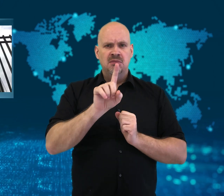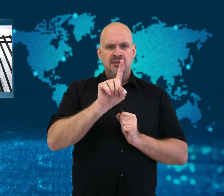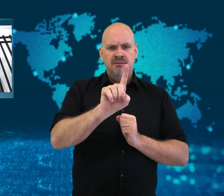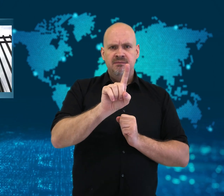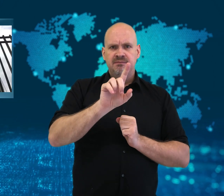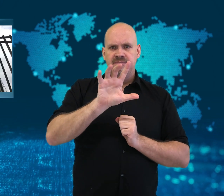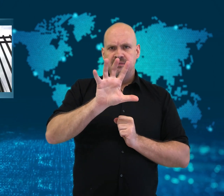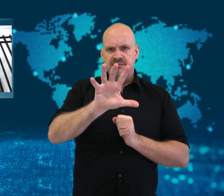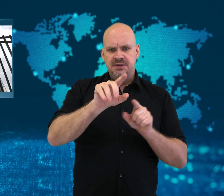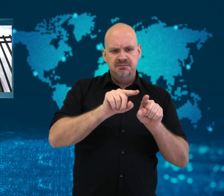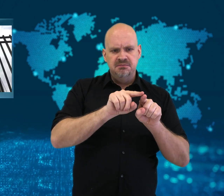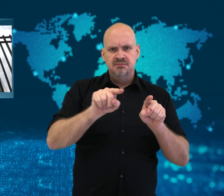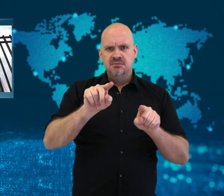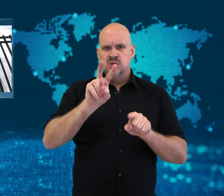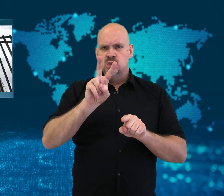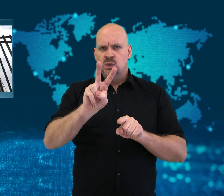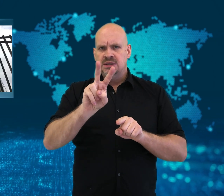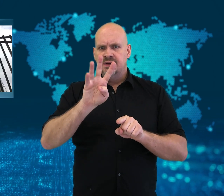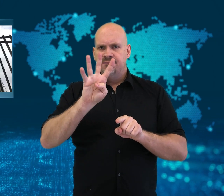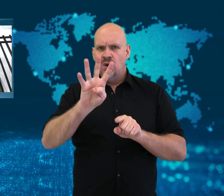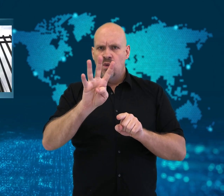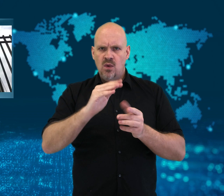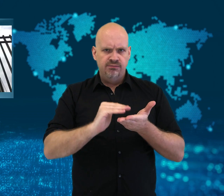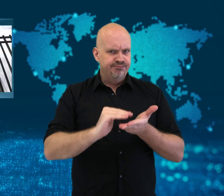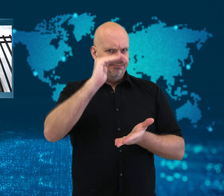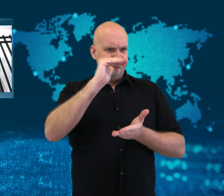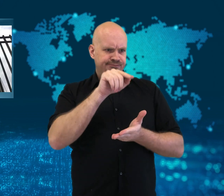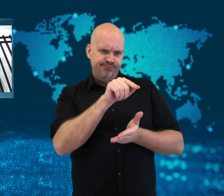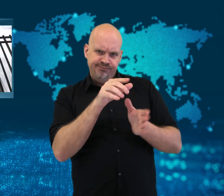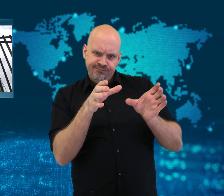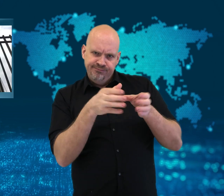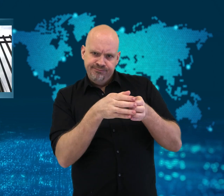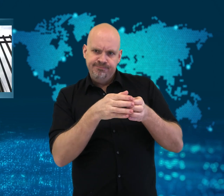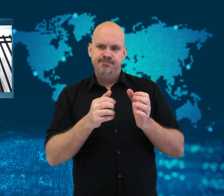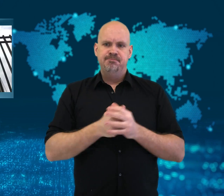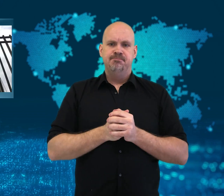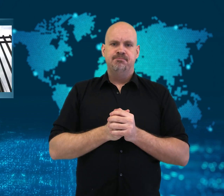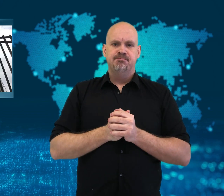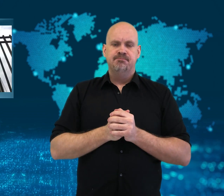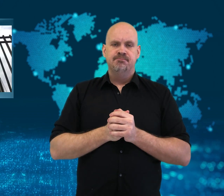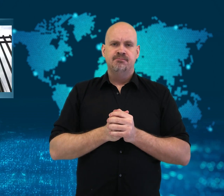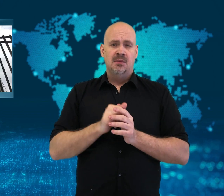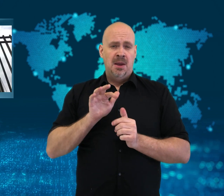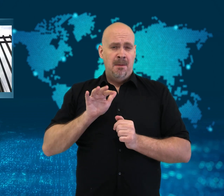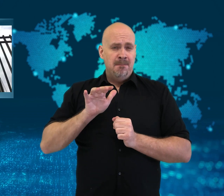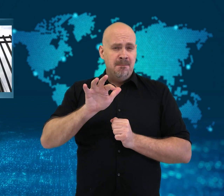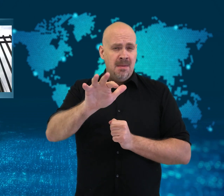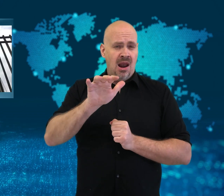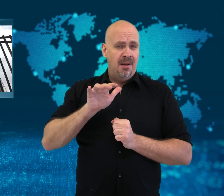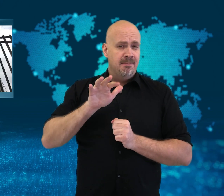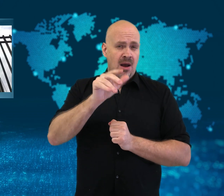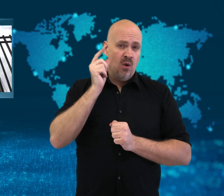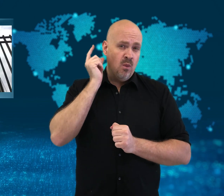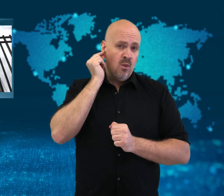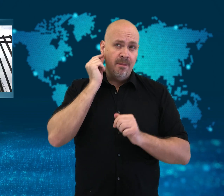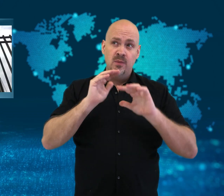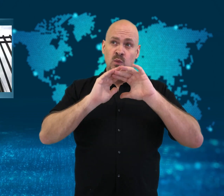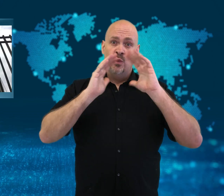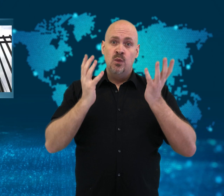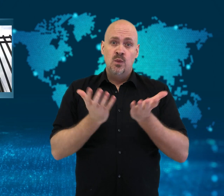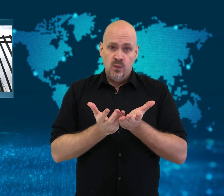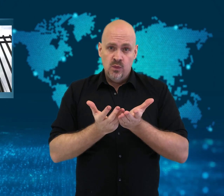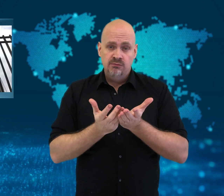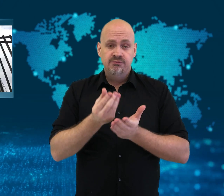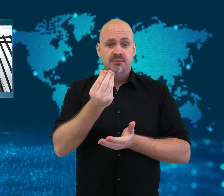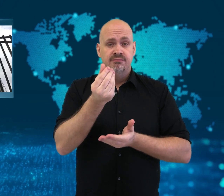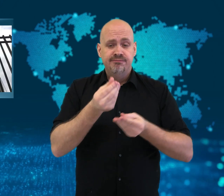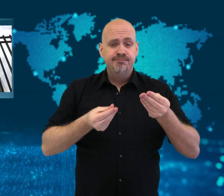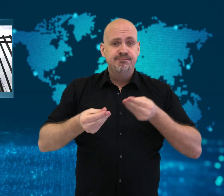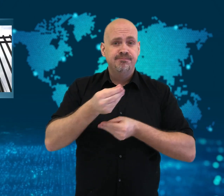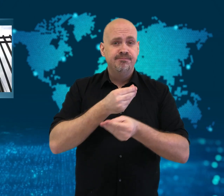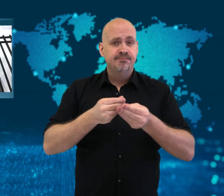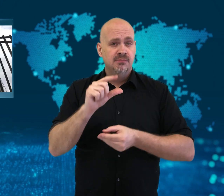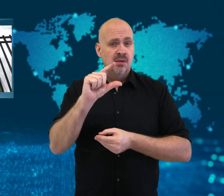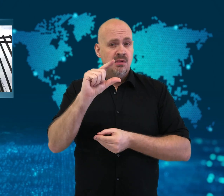The World Health Organization reported that most of the violence